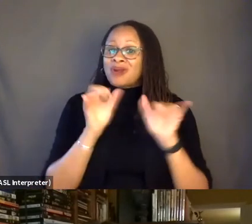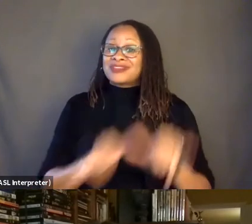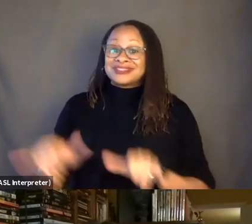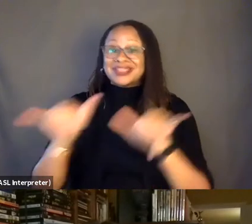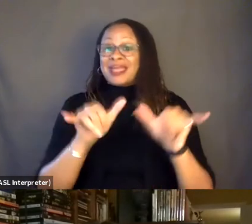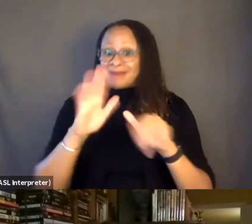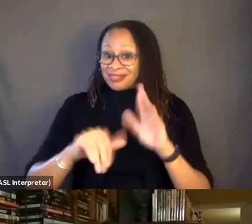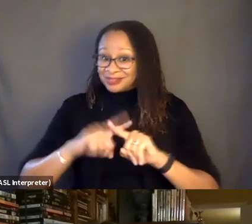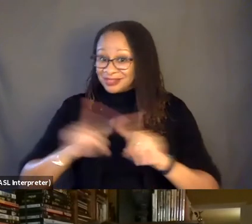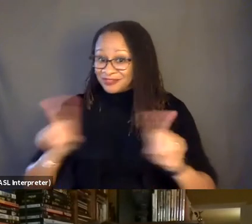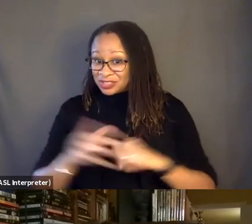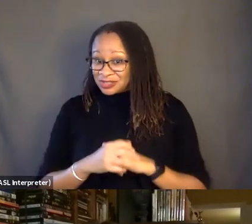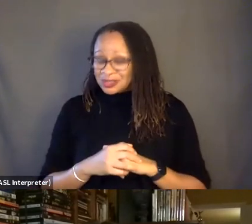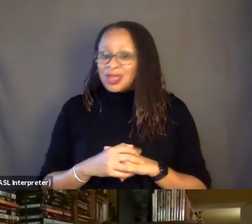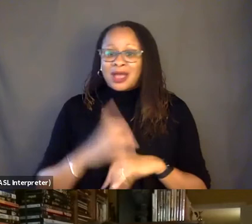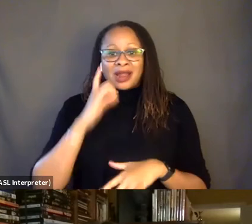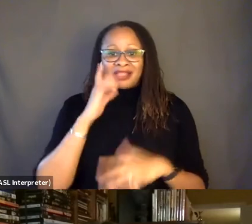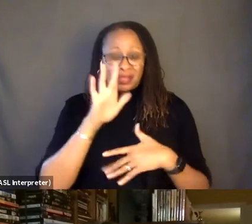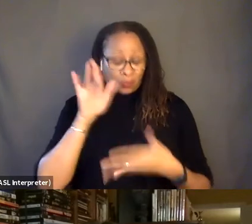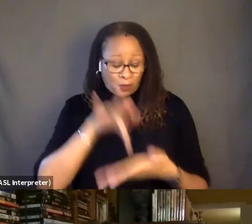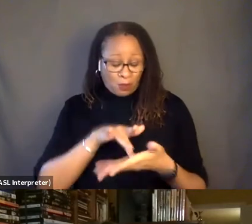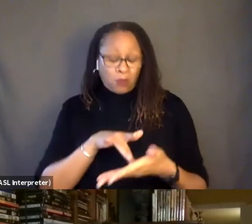And I think the core of this is that even